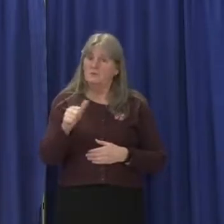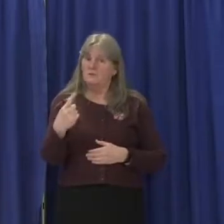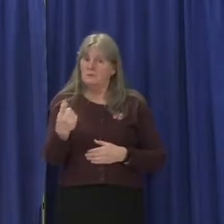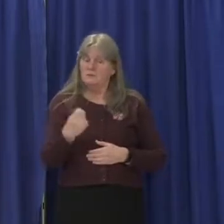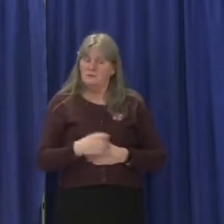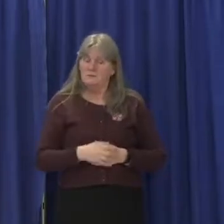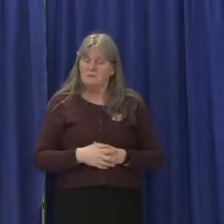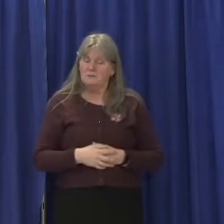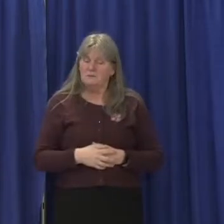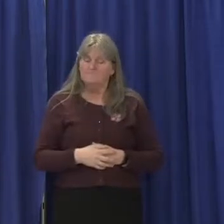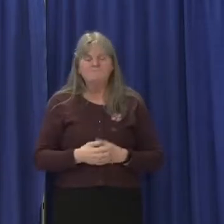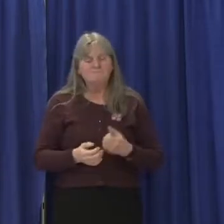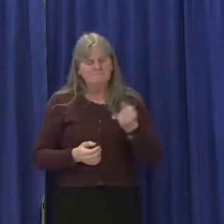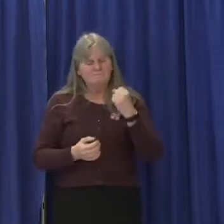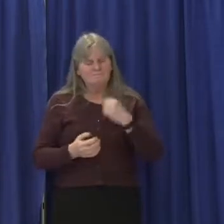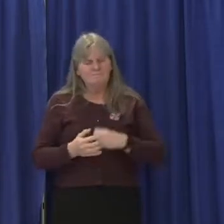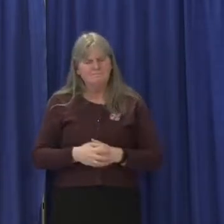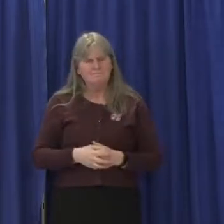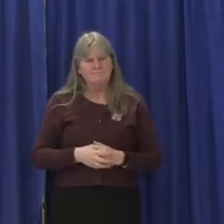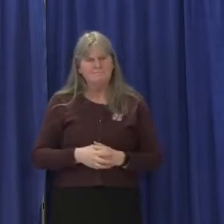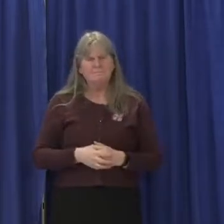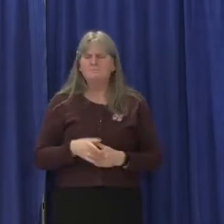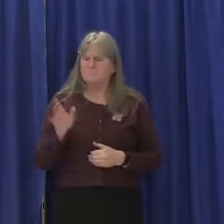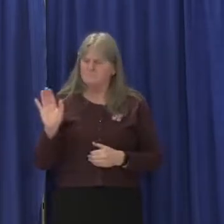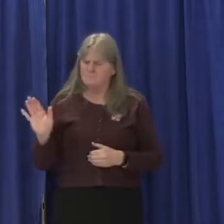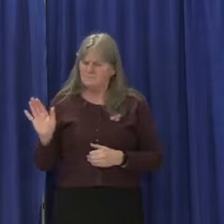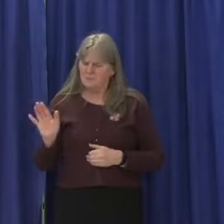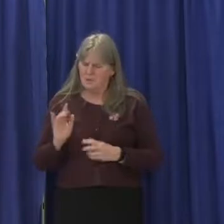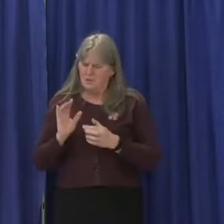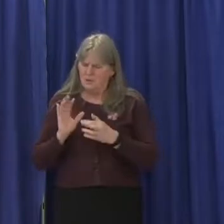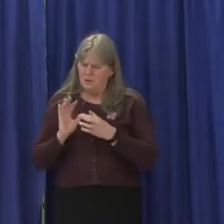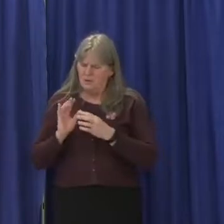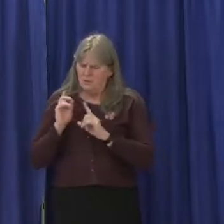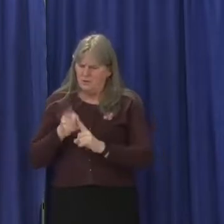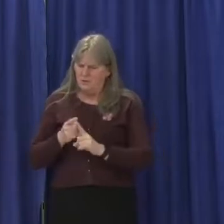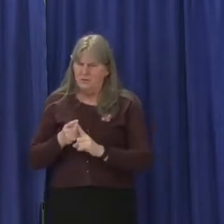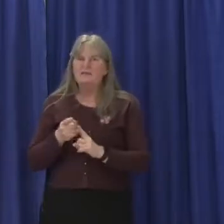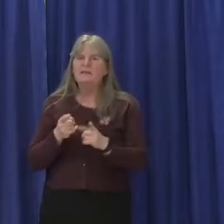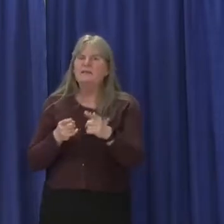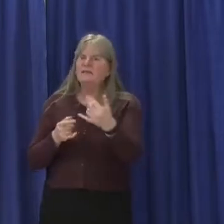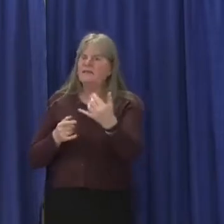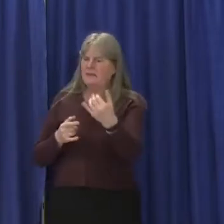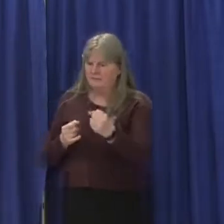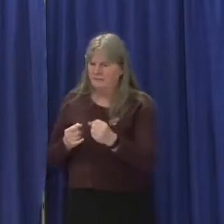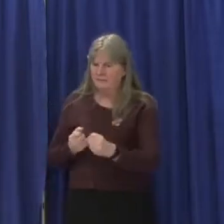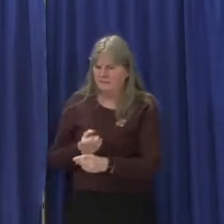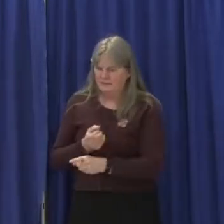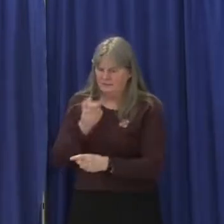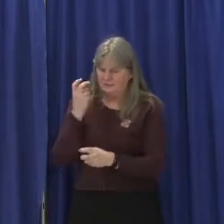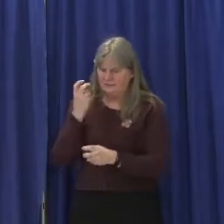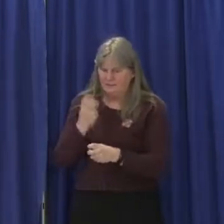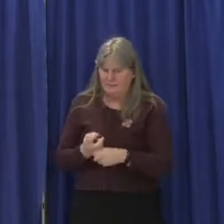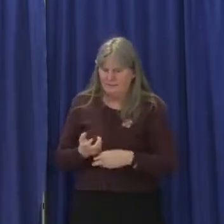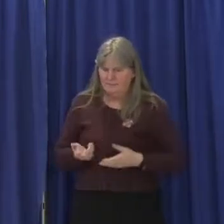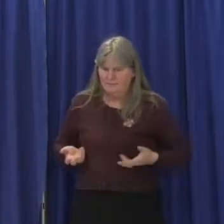Reporter: Yes, to your point, Sandy, so it's-- it's very difficult now for sports to take place at all.